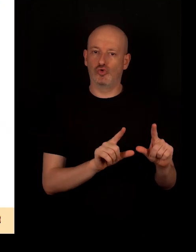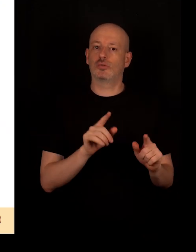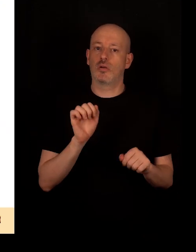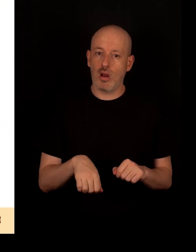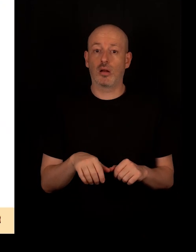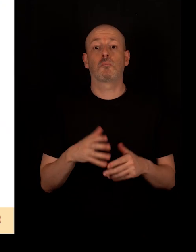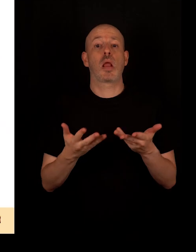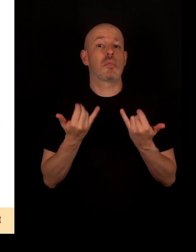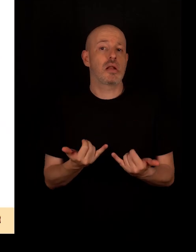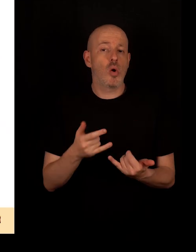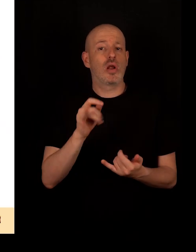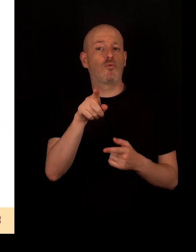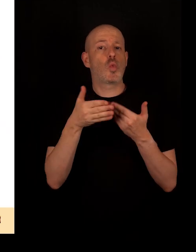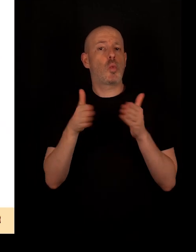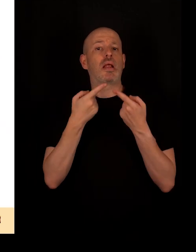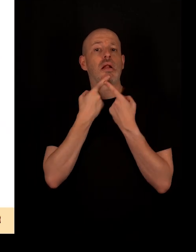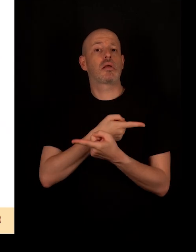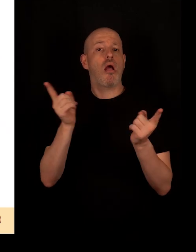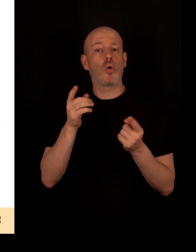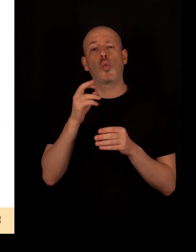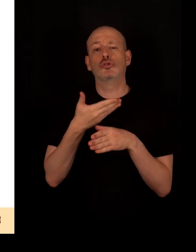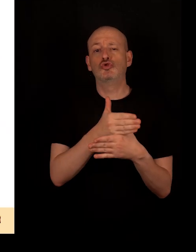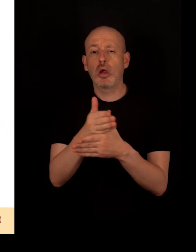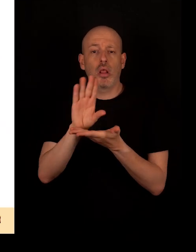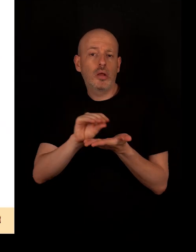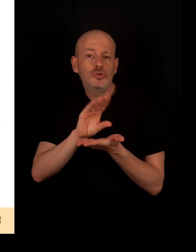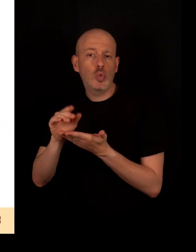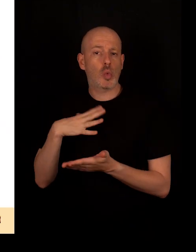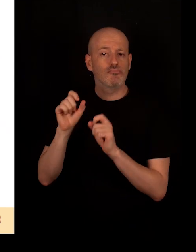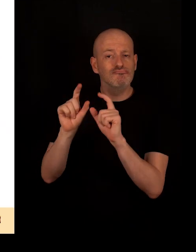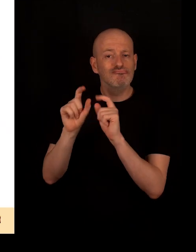Maybe now you if you open a call or if you share some results,